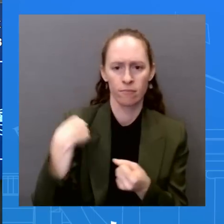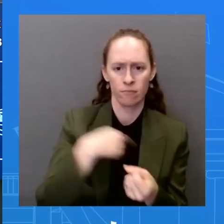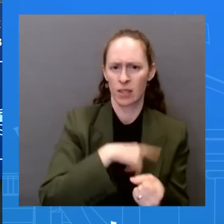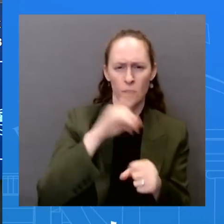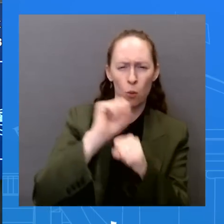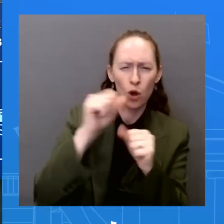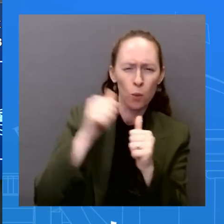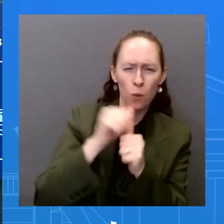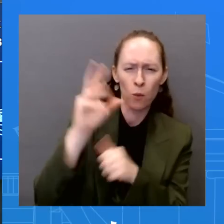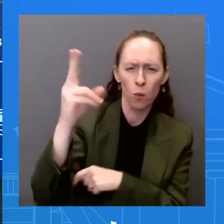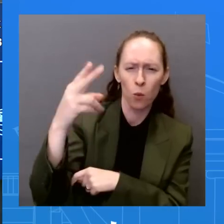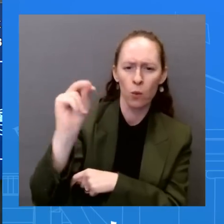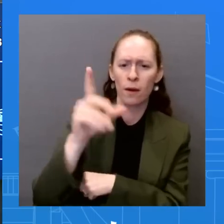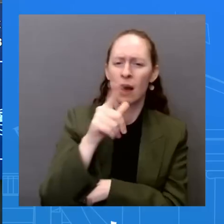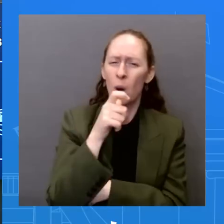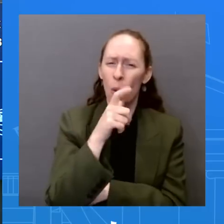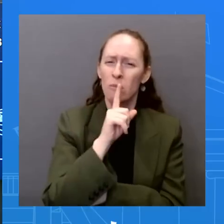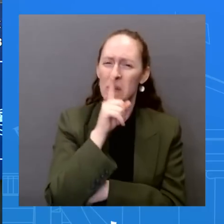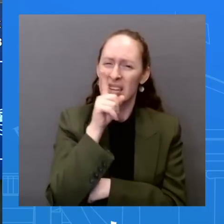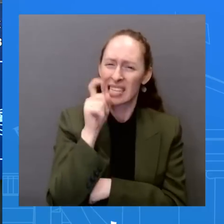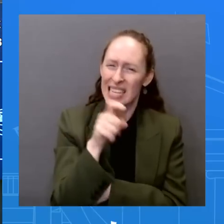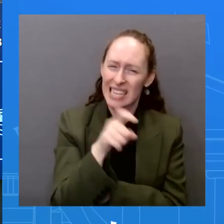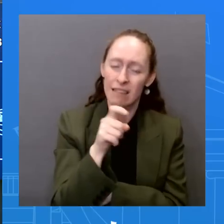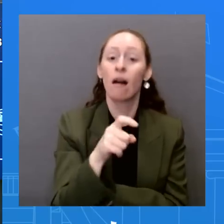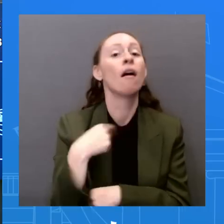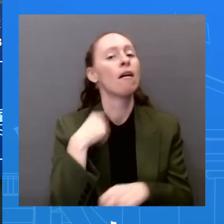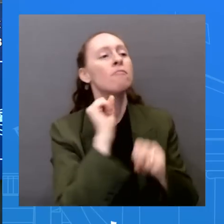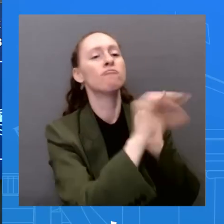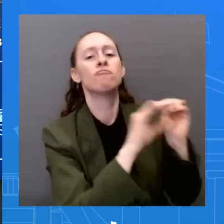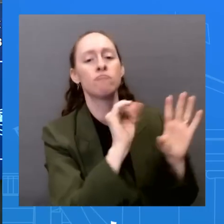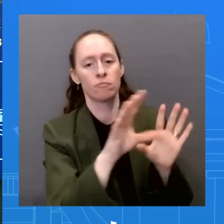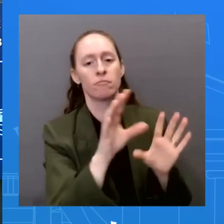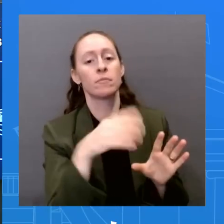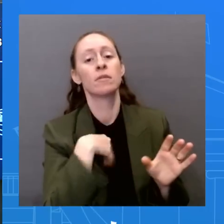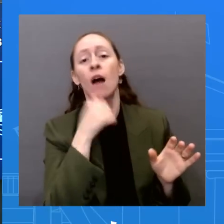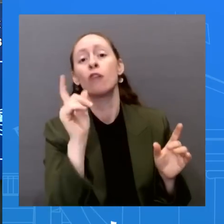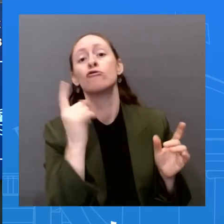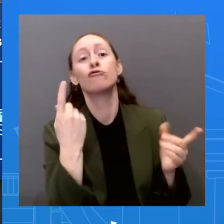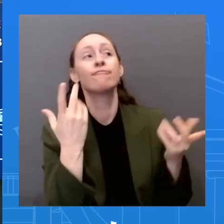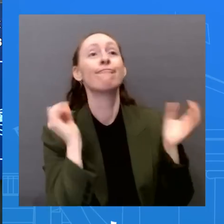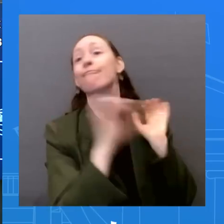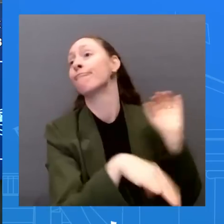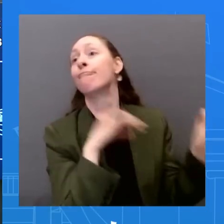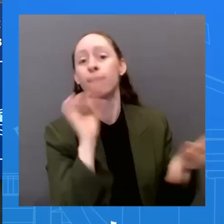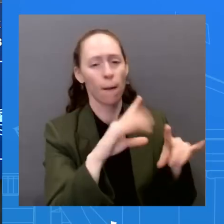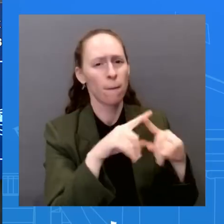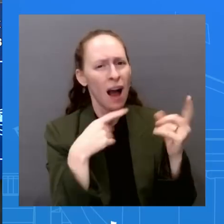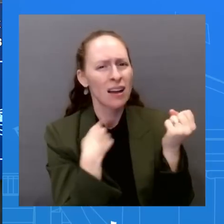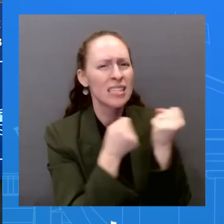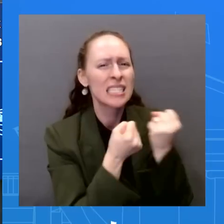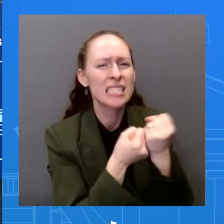not only in terms of vaccine, but in tor- -- in terms of some of our public education outreach, some of our technical expertise